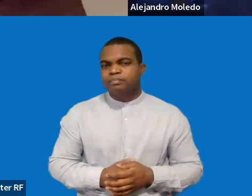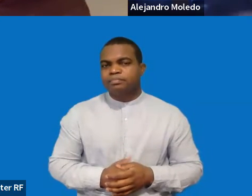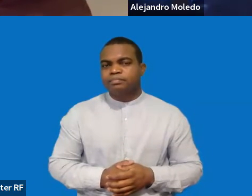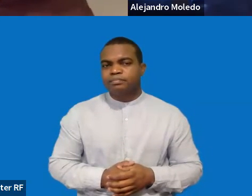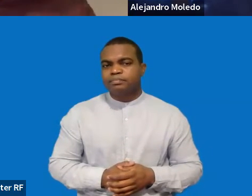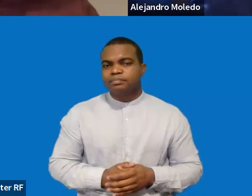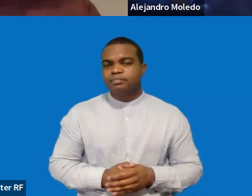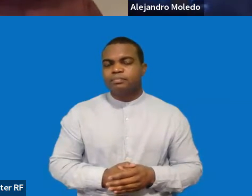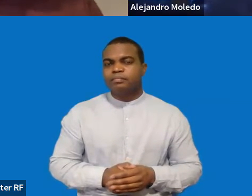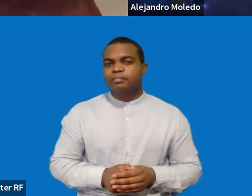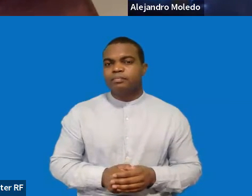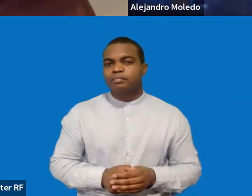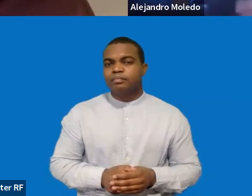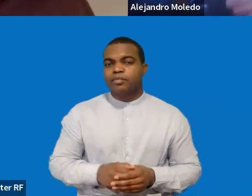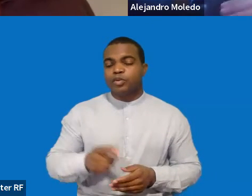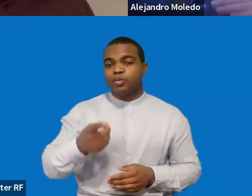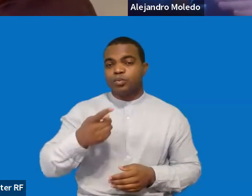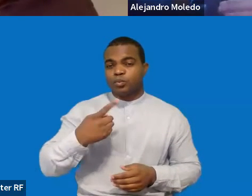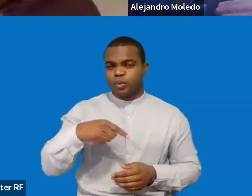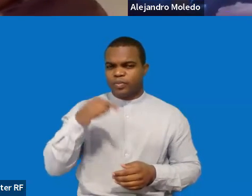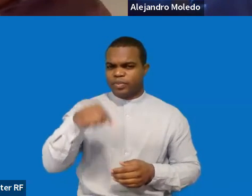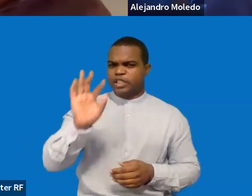Because obviously you need to display the card